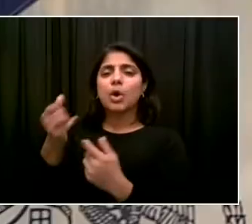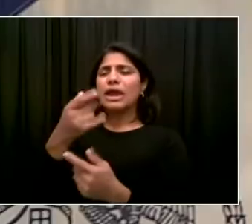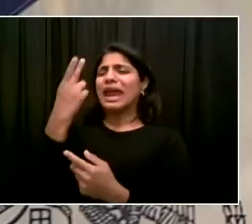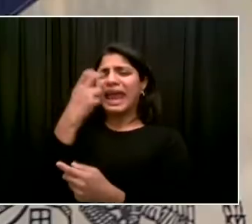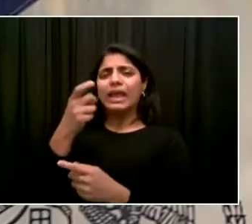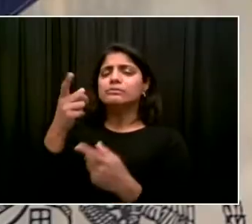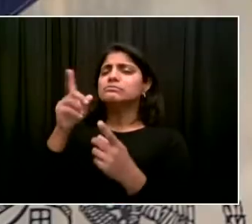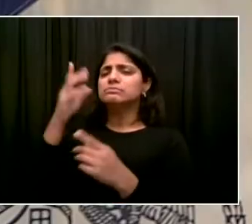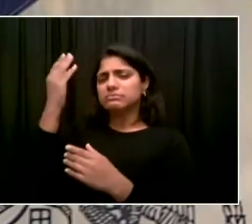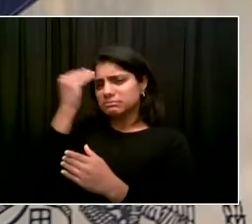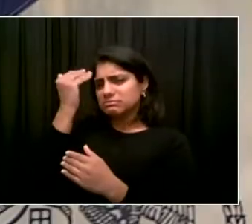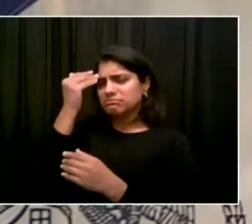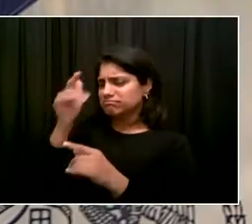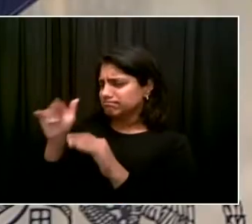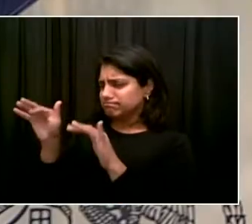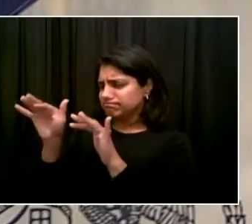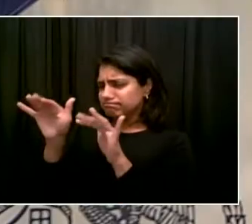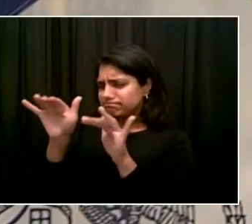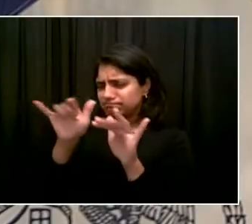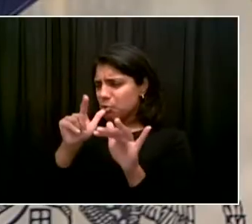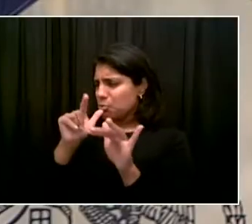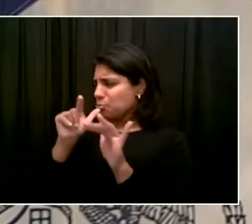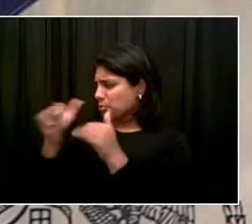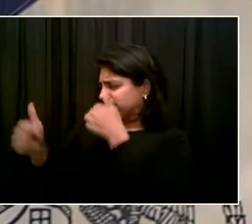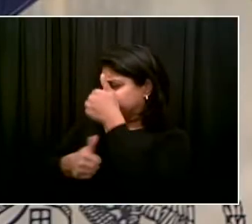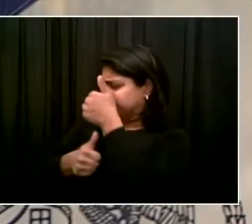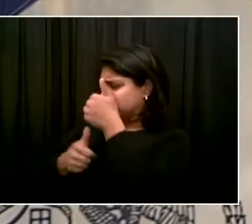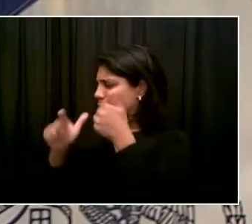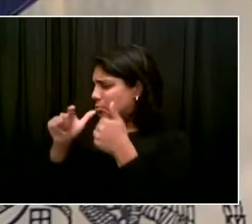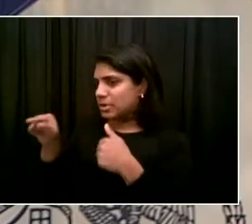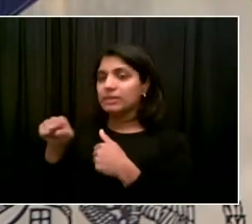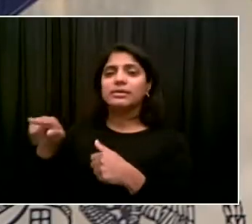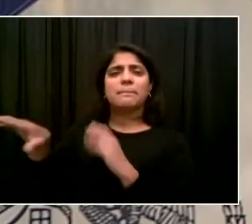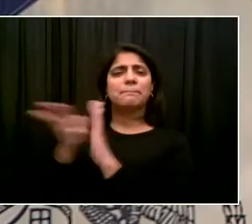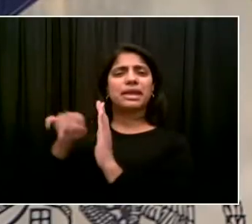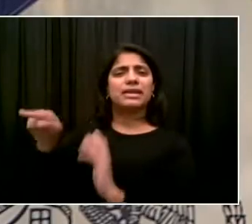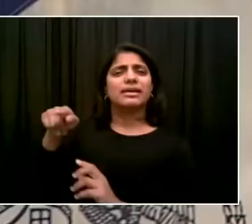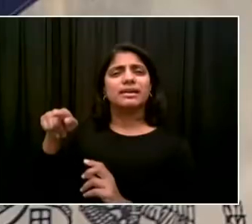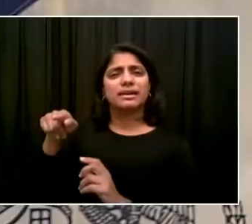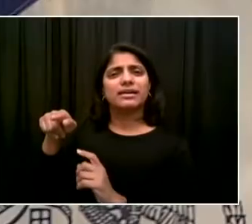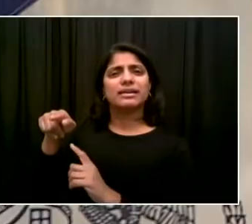LONGTIME VETERAN OF THE NYPD. I THINK THAT ALL